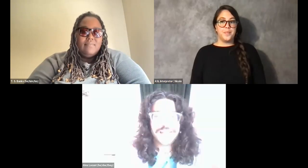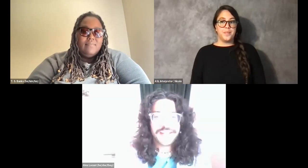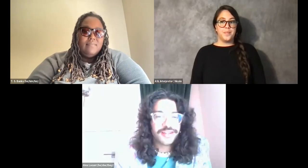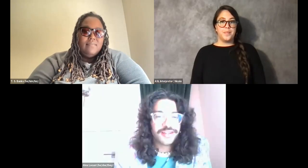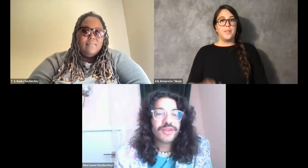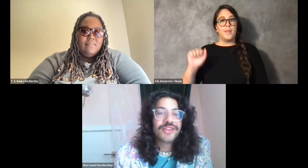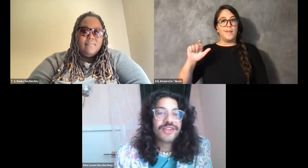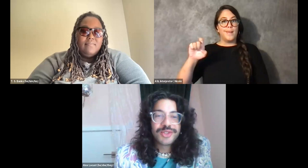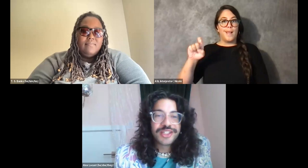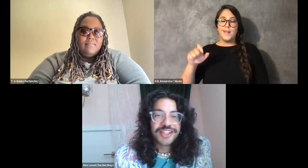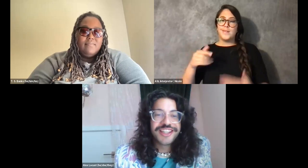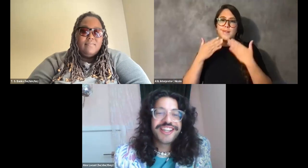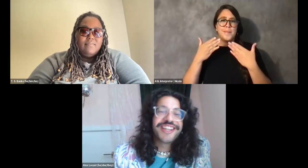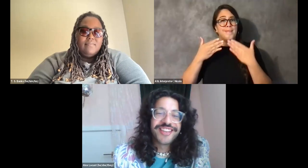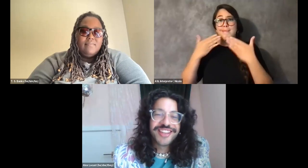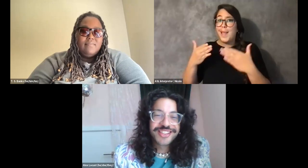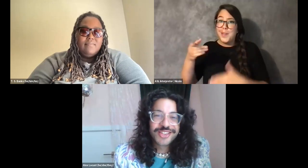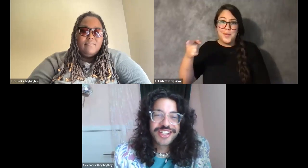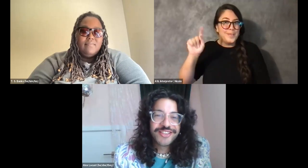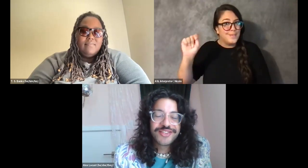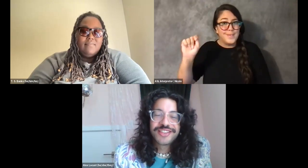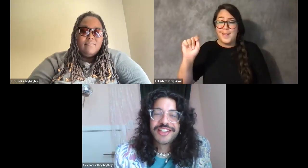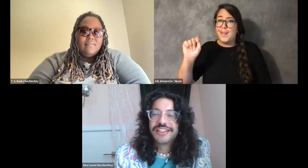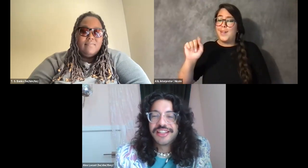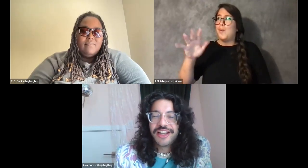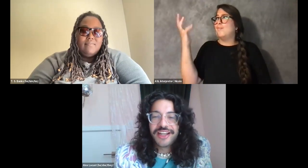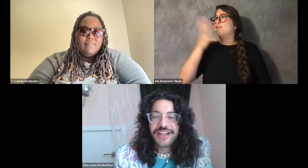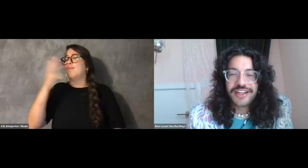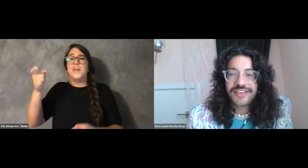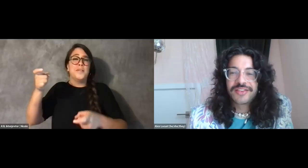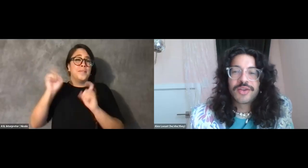No, thank you T. That was such a gift.